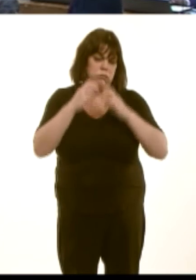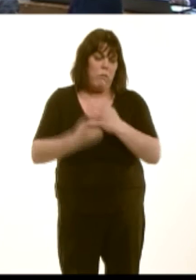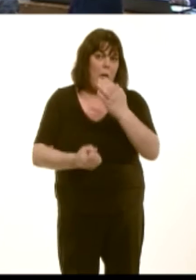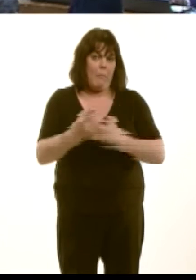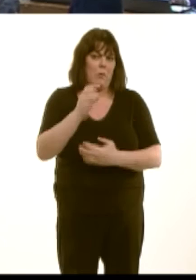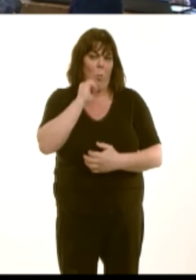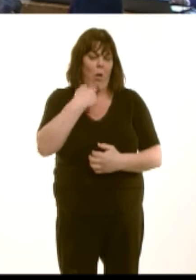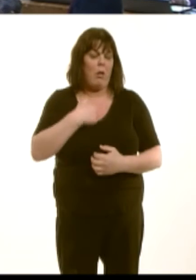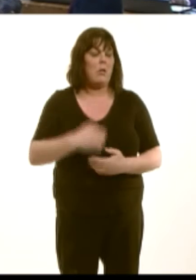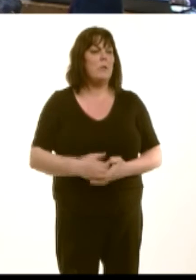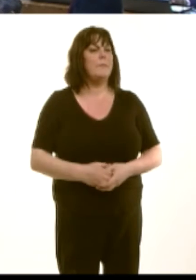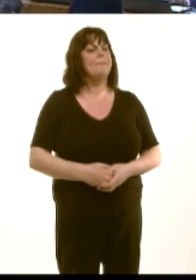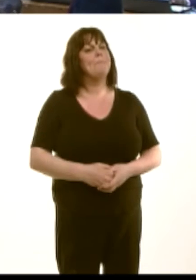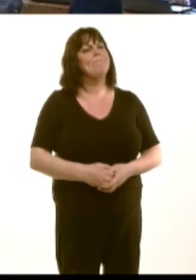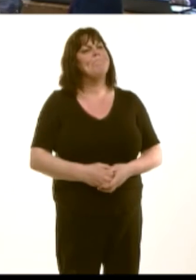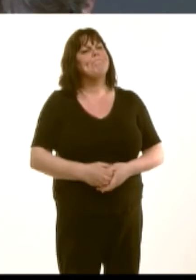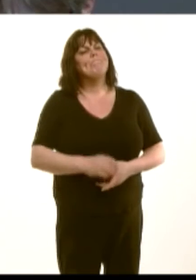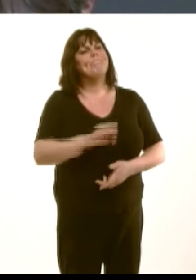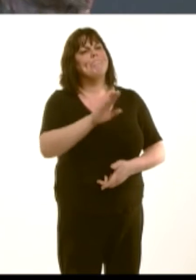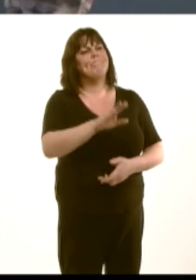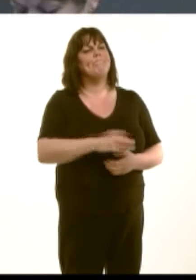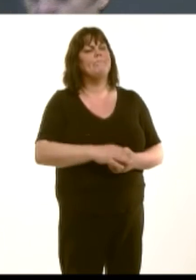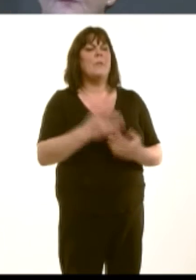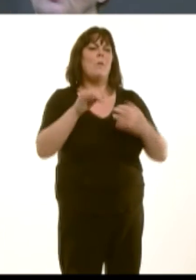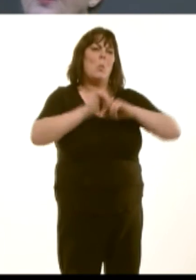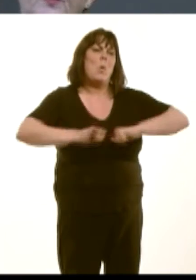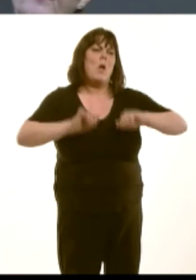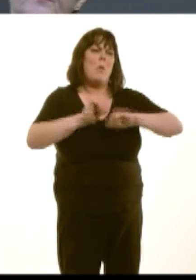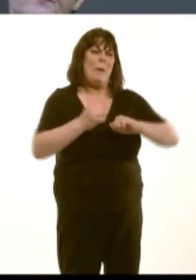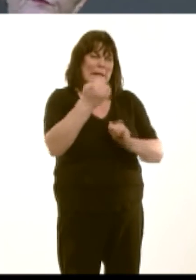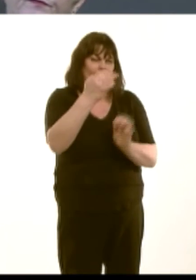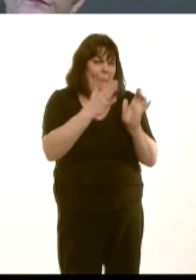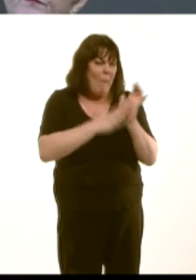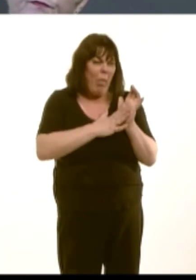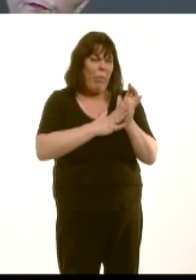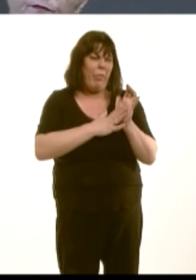Leanne Wood: Itís not okay, First Minister, to have to wait 10 months on the NHS.